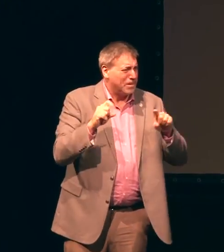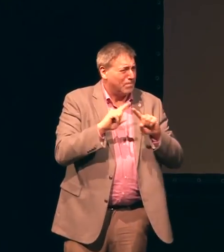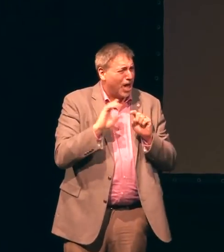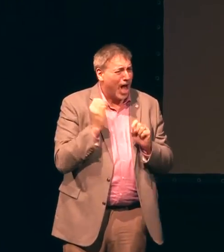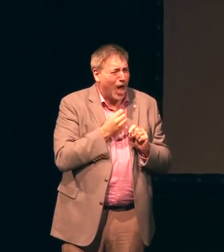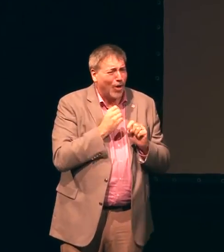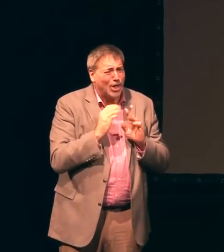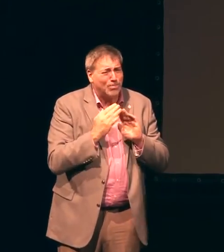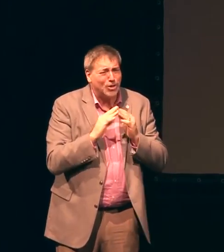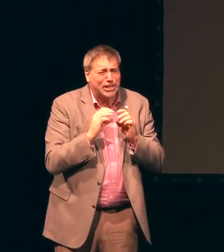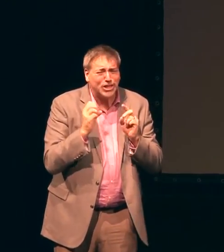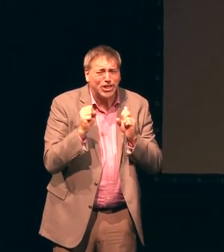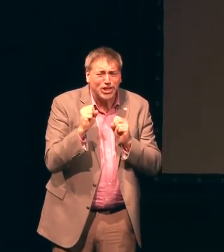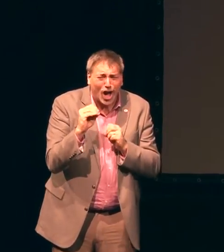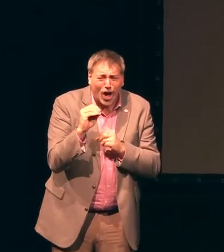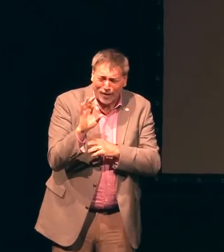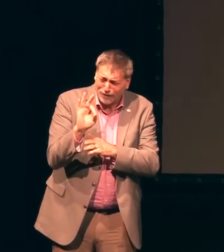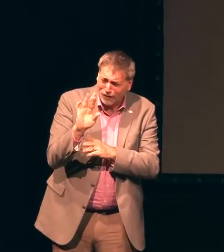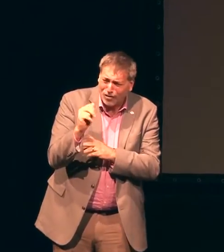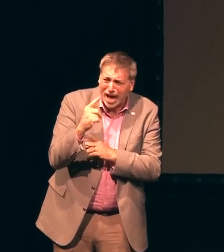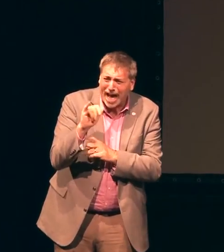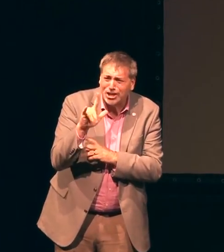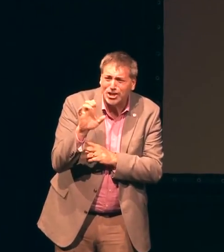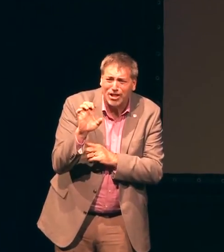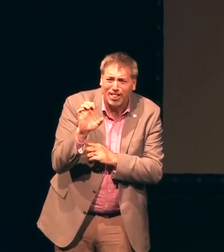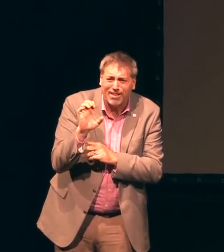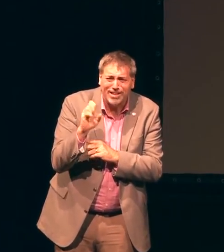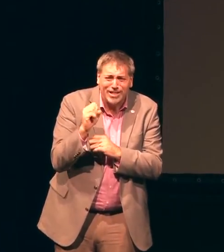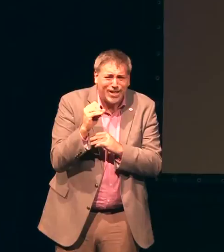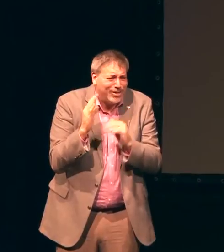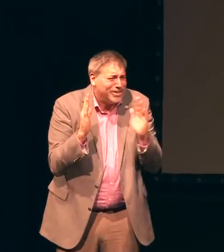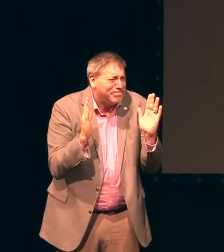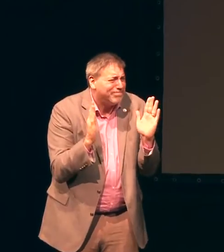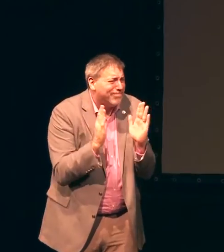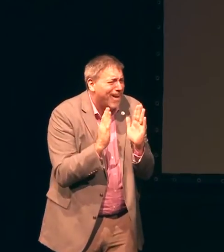each other, as well. But our community is so fragile,